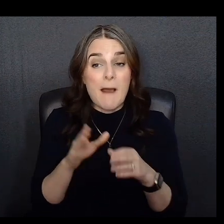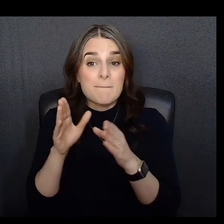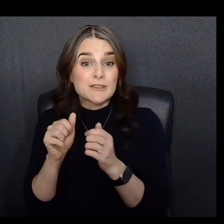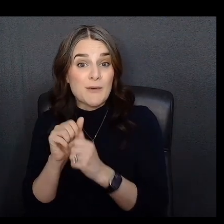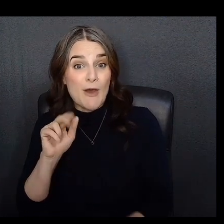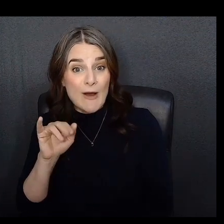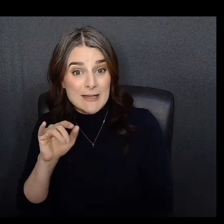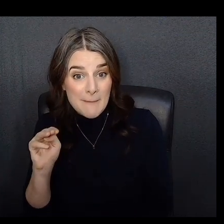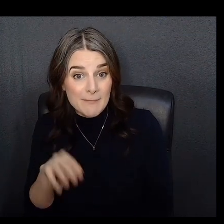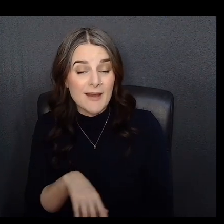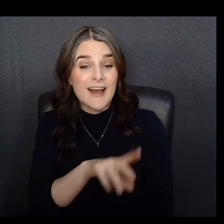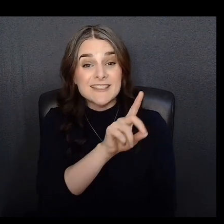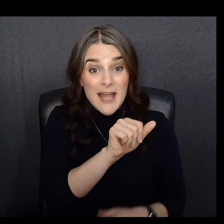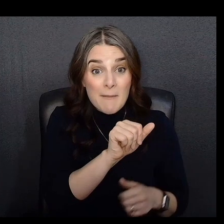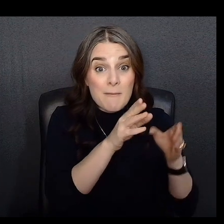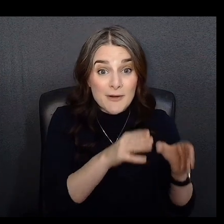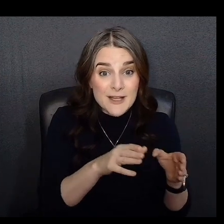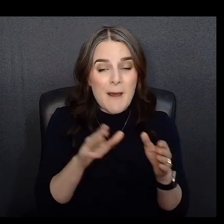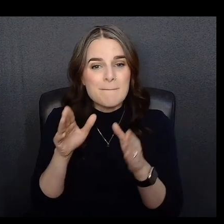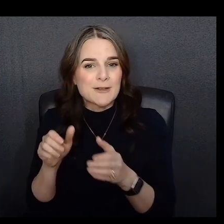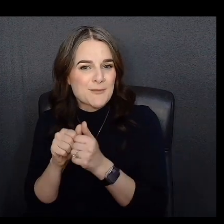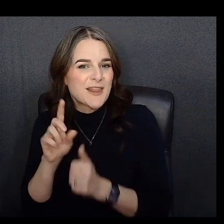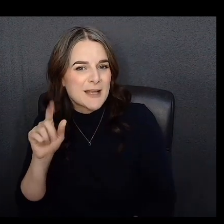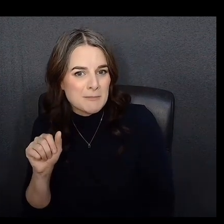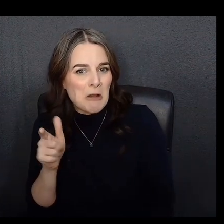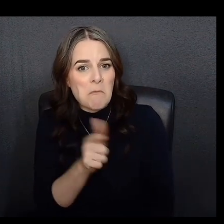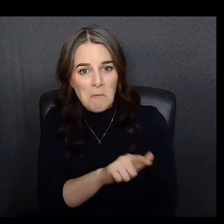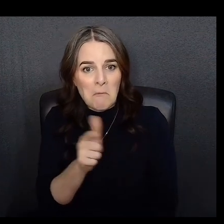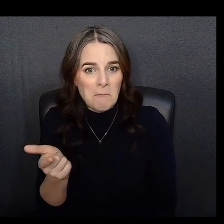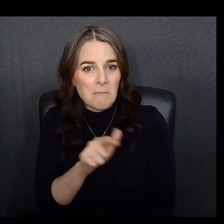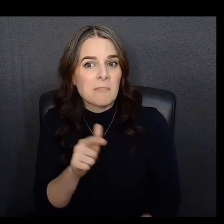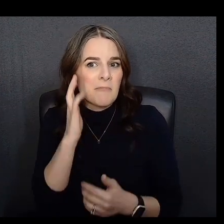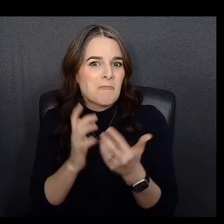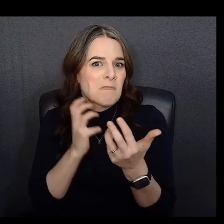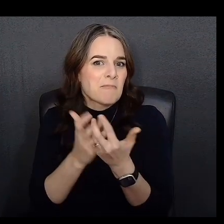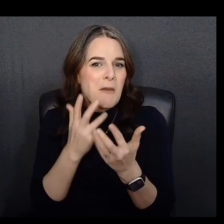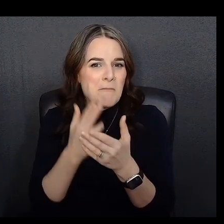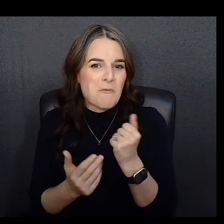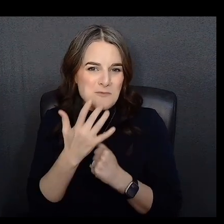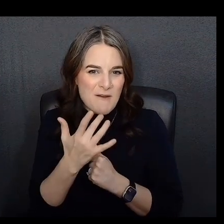disabled person, person with a disability. Again, we do that to accommodate both preferences